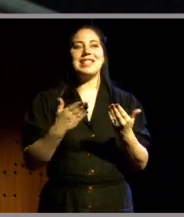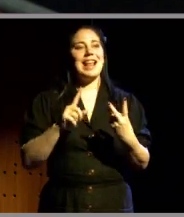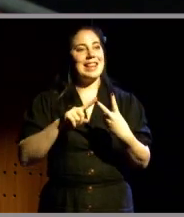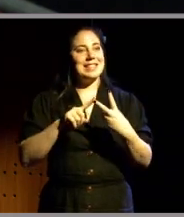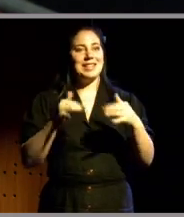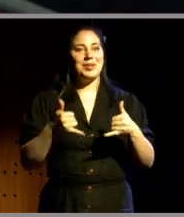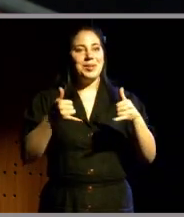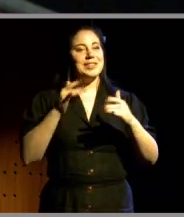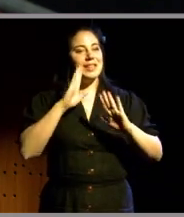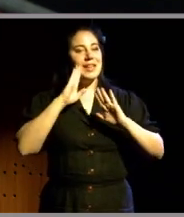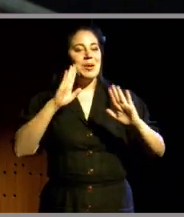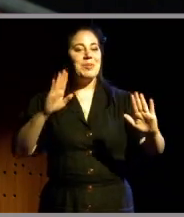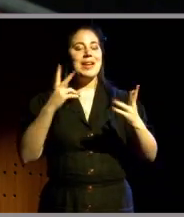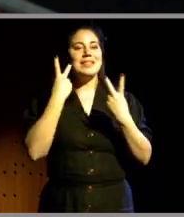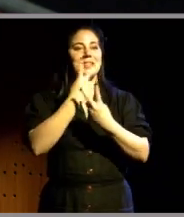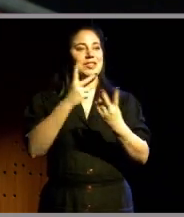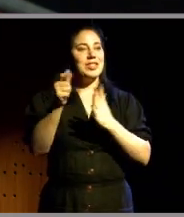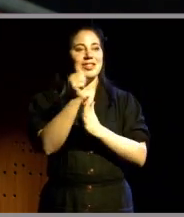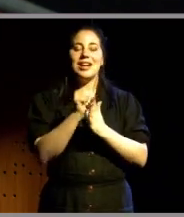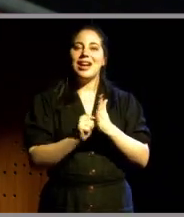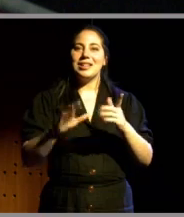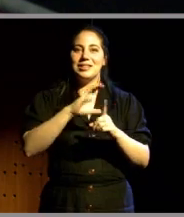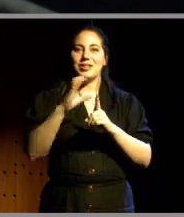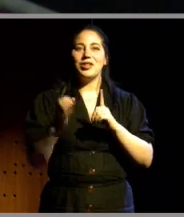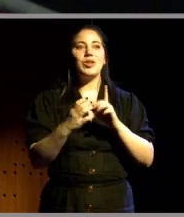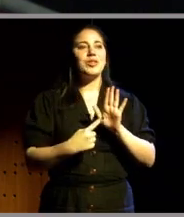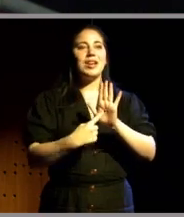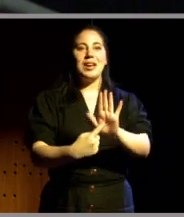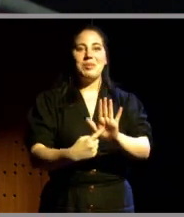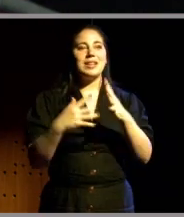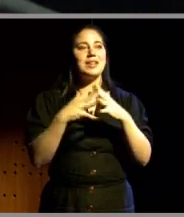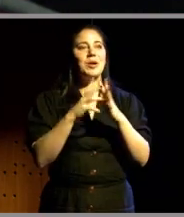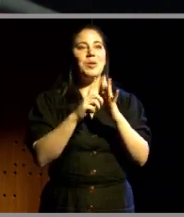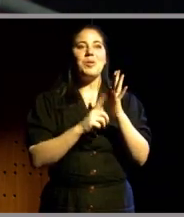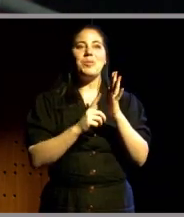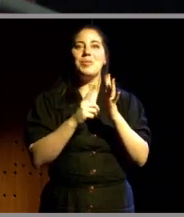visual artist and cultural ambassador, William Badger Bates.